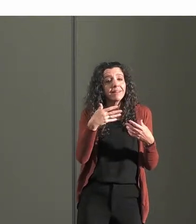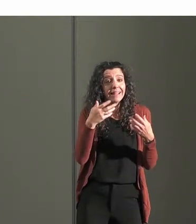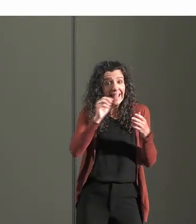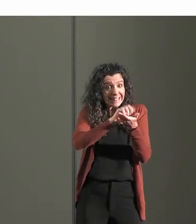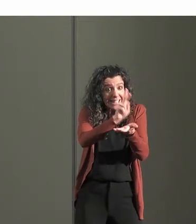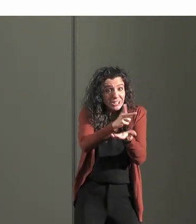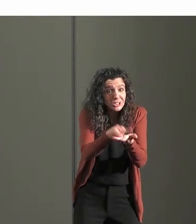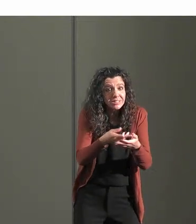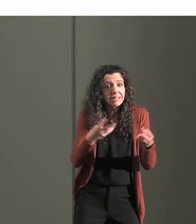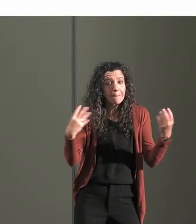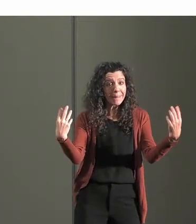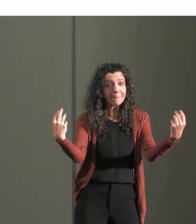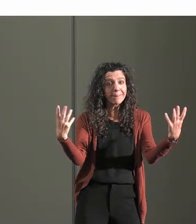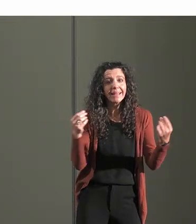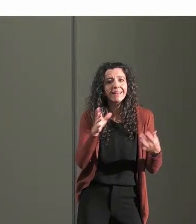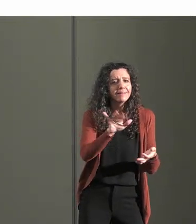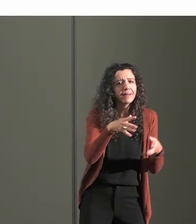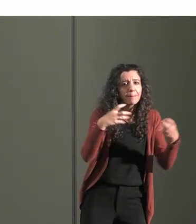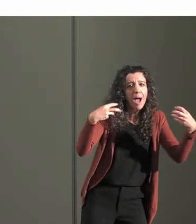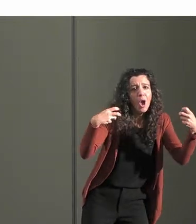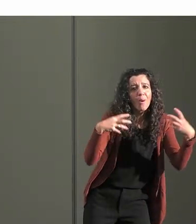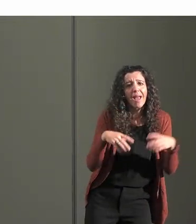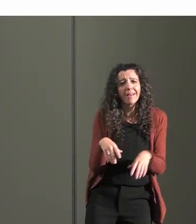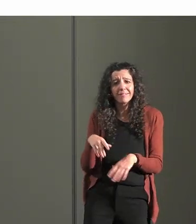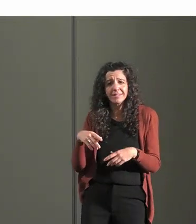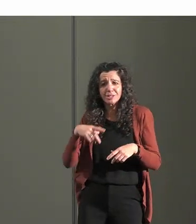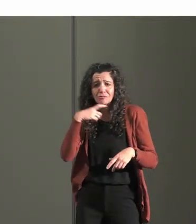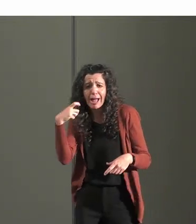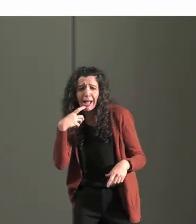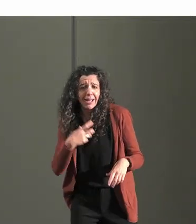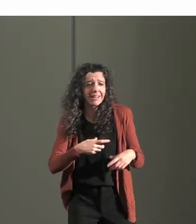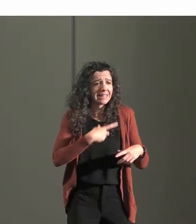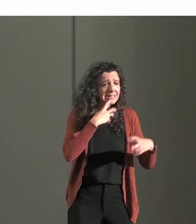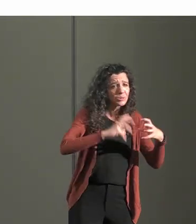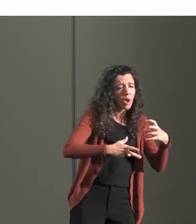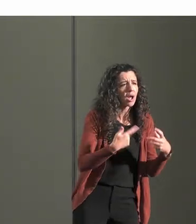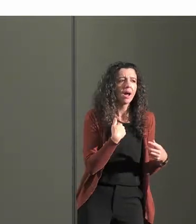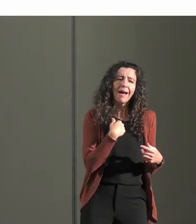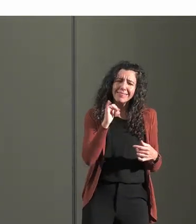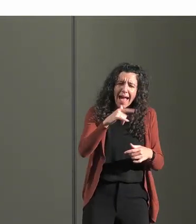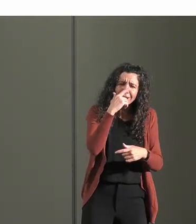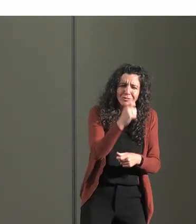appliances beeping. That was an interesting one. We heard